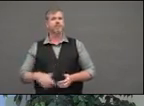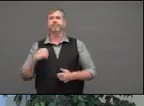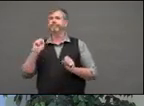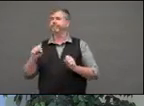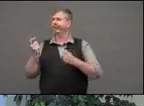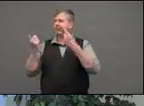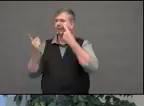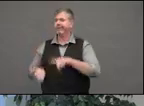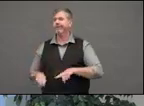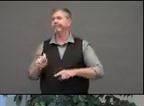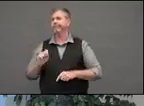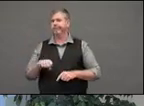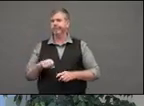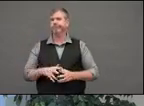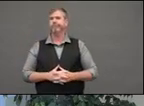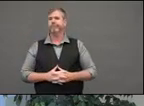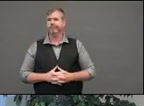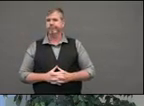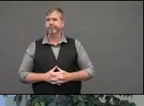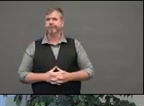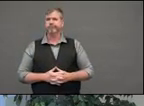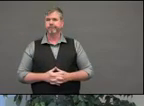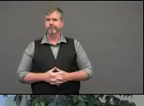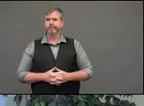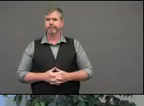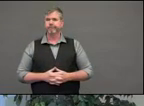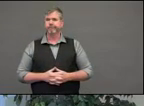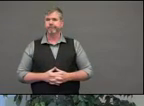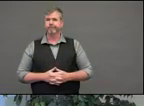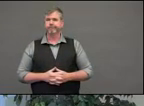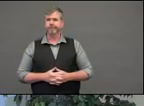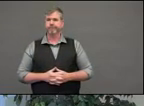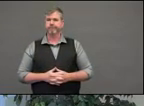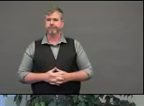difficult changing from in person to online i know